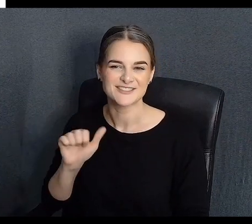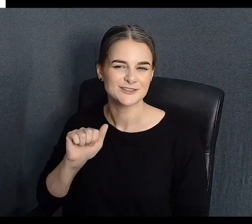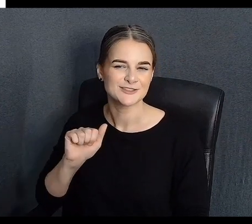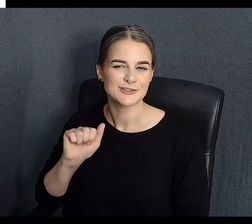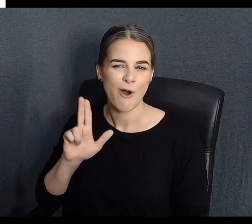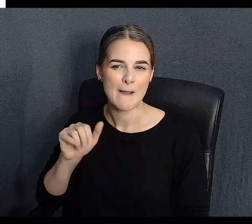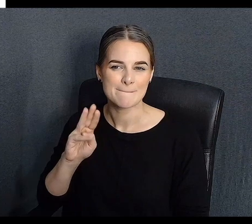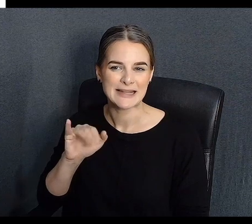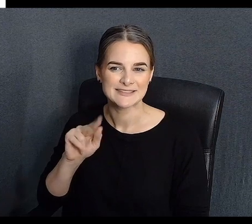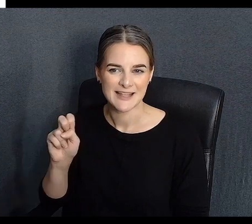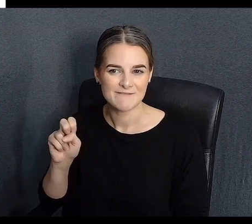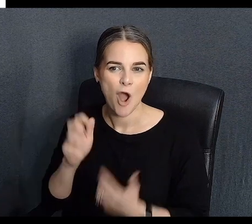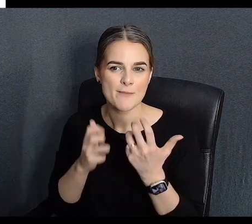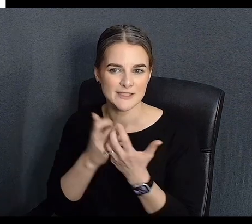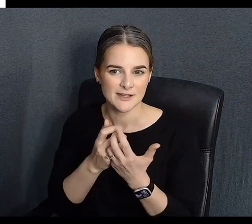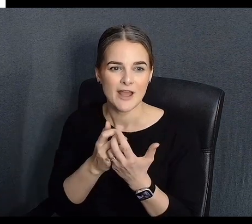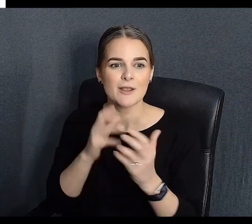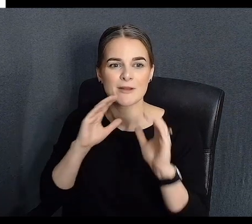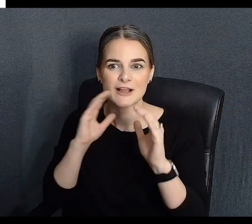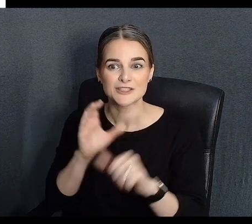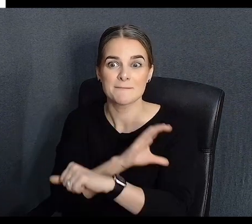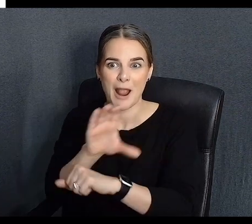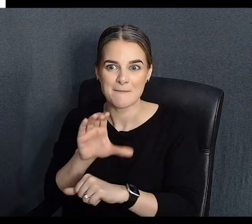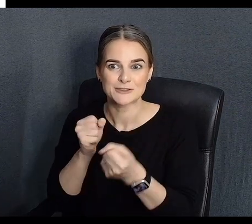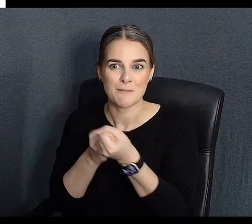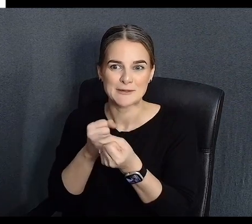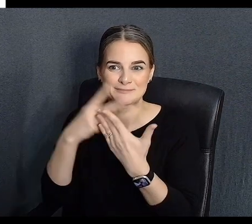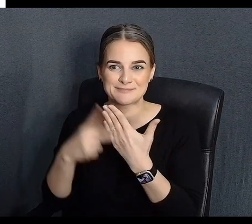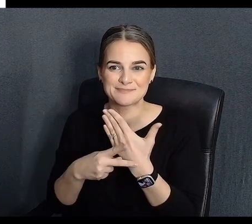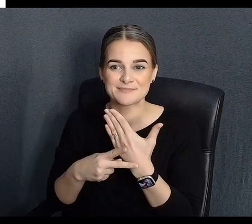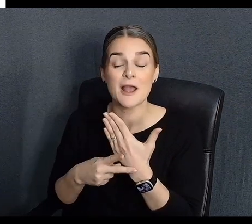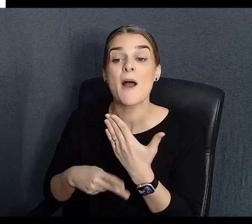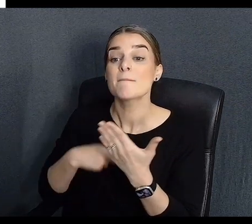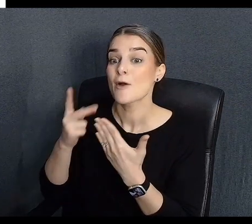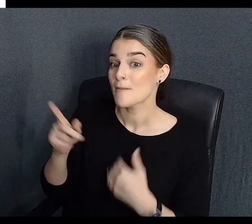Empowerment, and Supports program. That's a program at Temple where young adult AAC